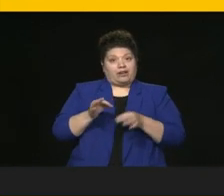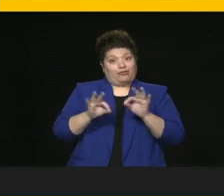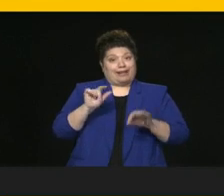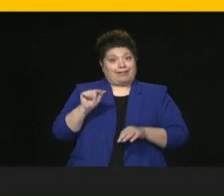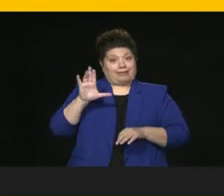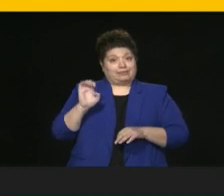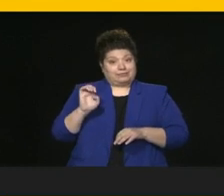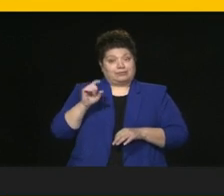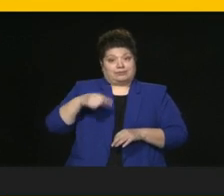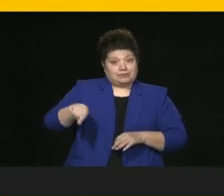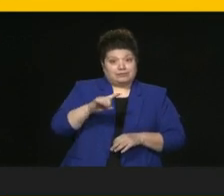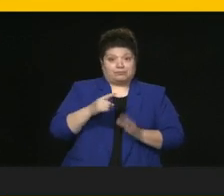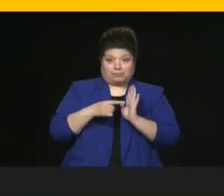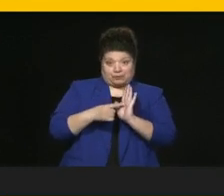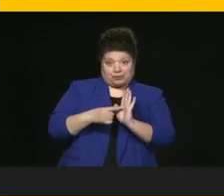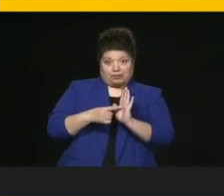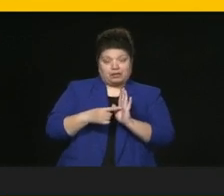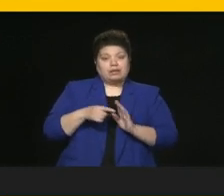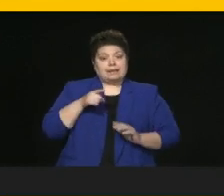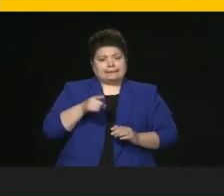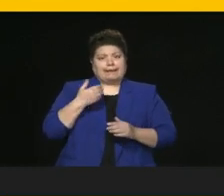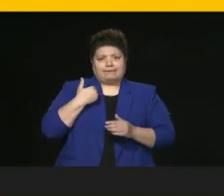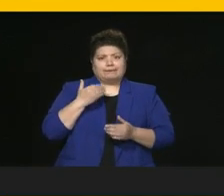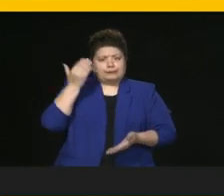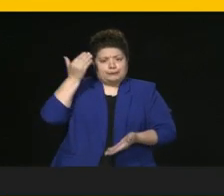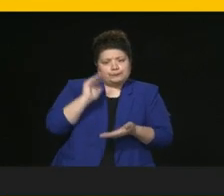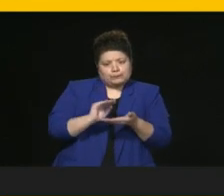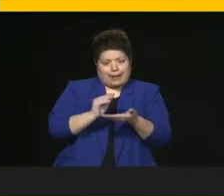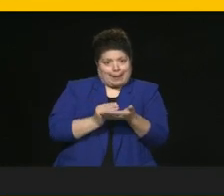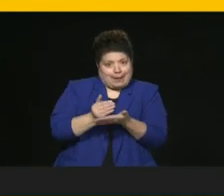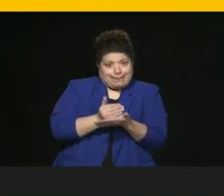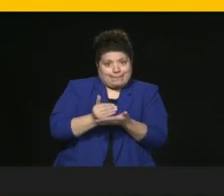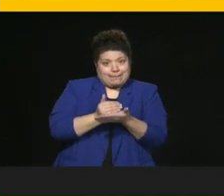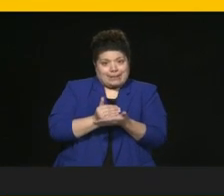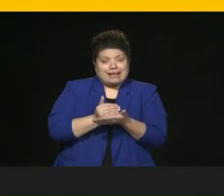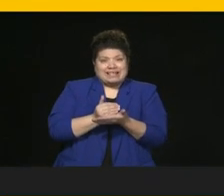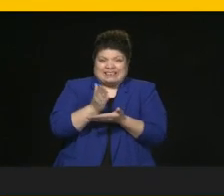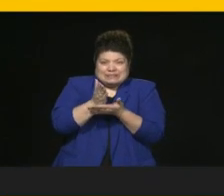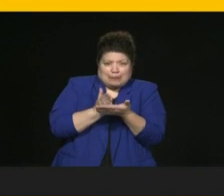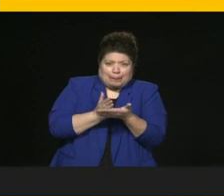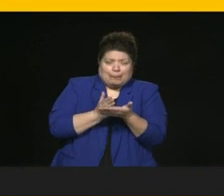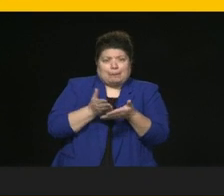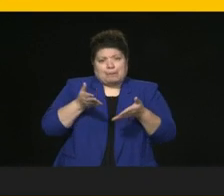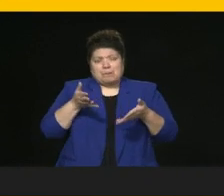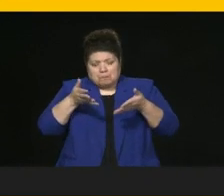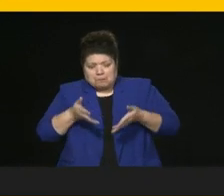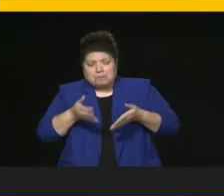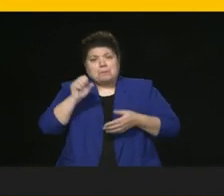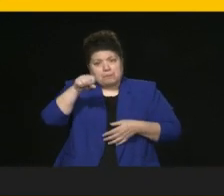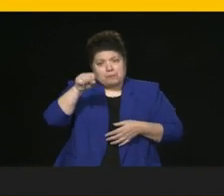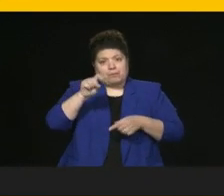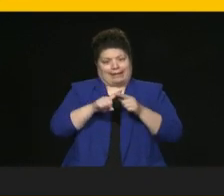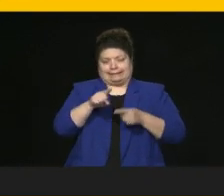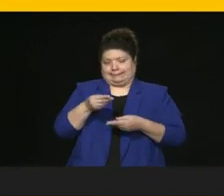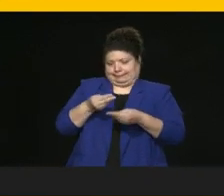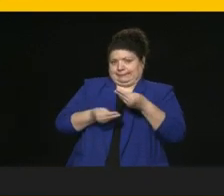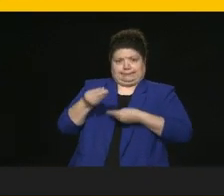TODAY WE'RE HELPING THOSE WHO ARE STILL MAKING SOME INCOME BUT